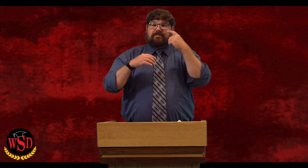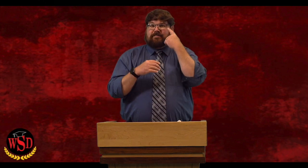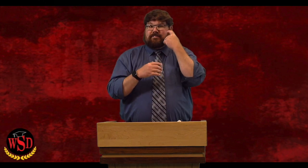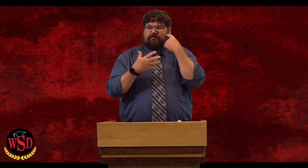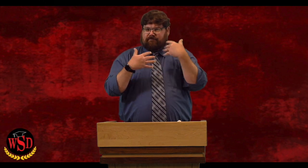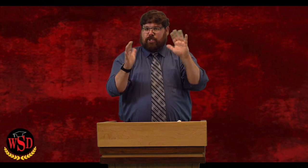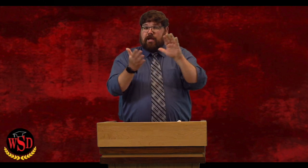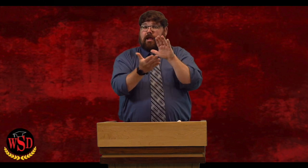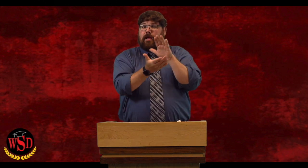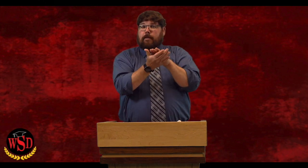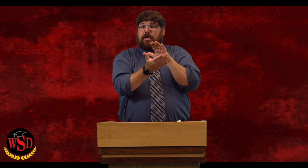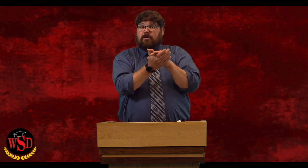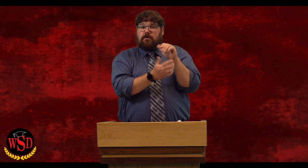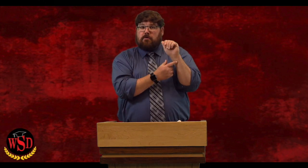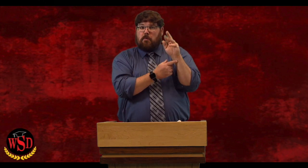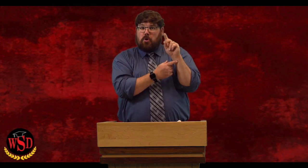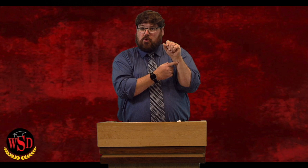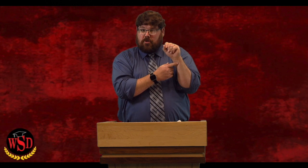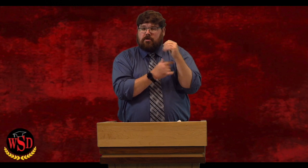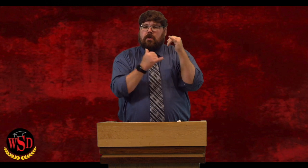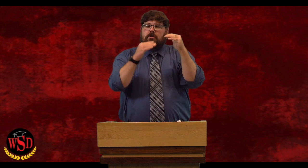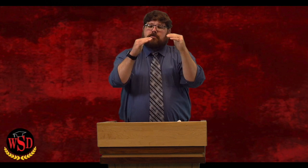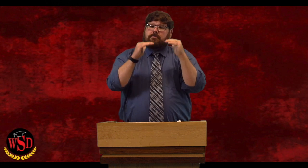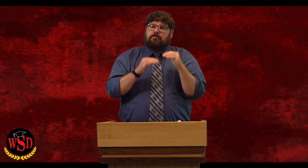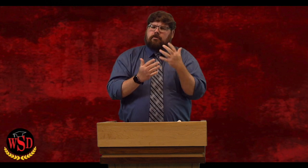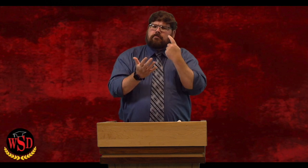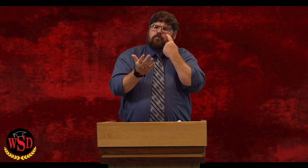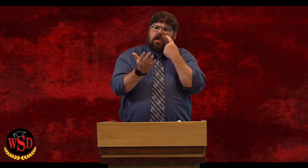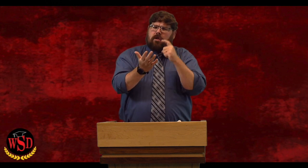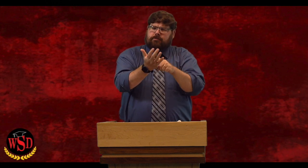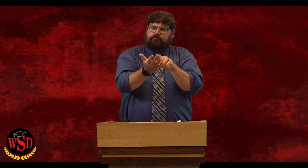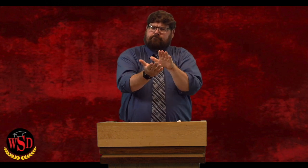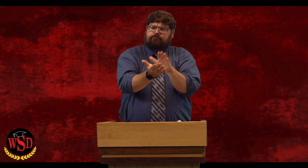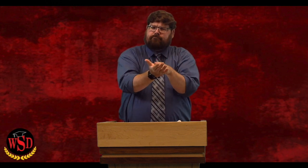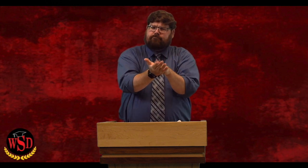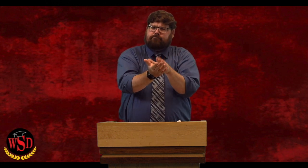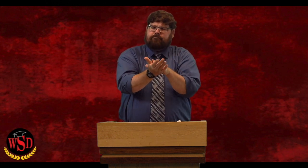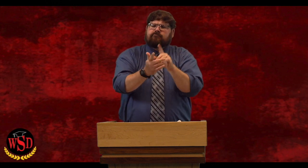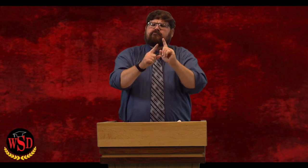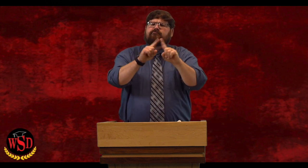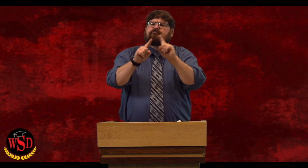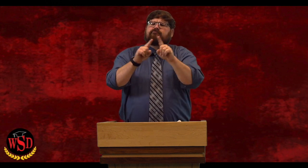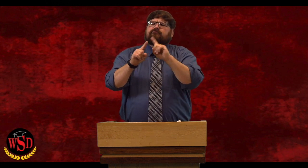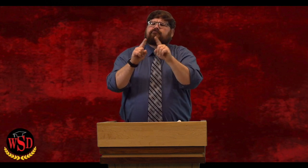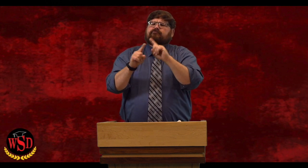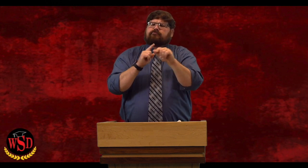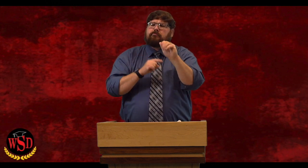Moving on from the academic awards, we will recognize students for various other things.